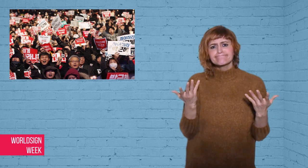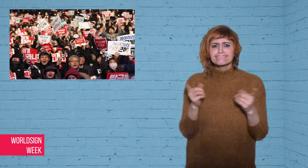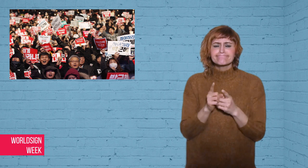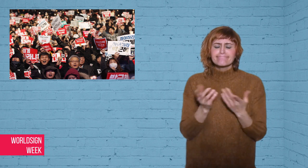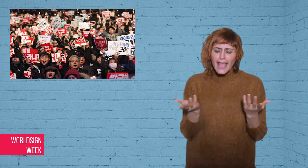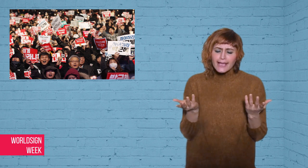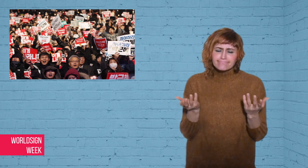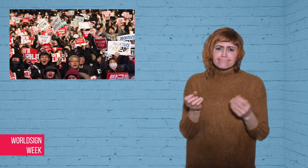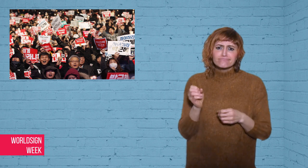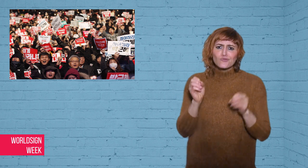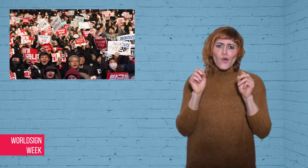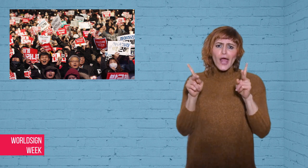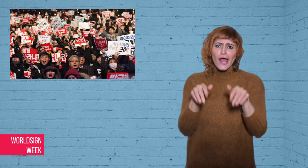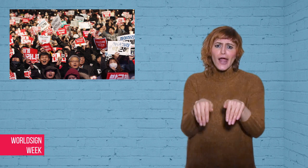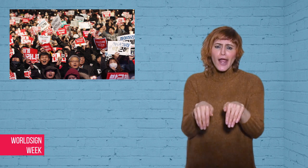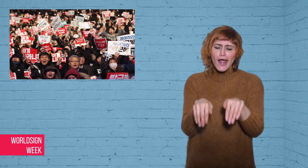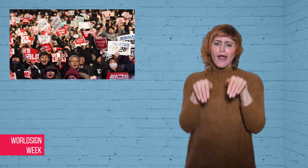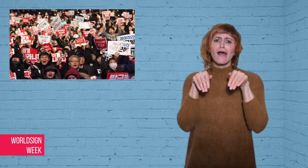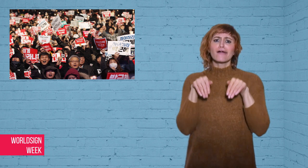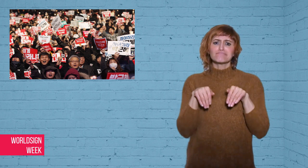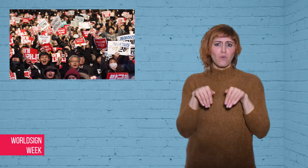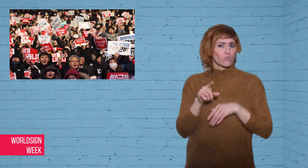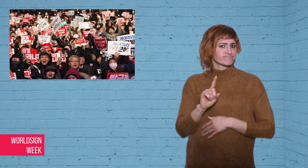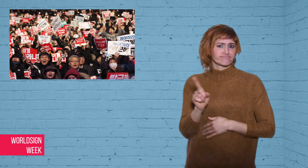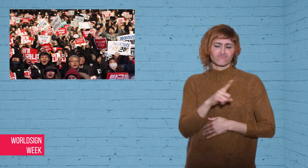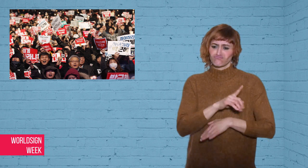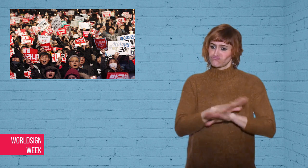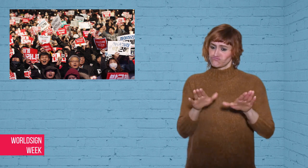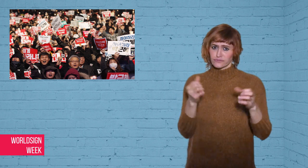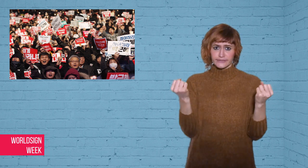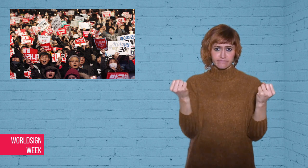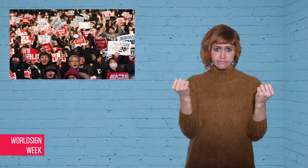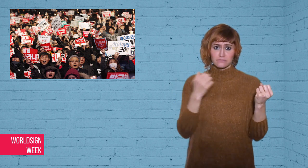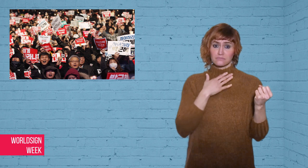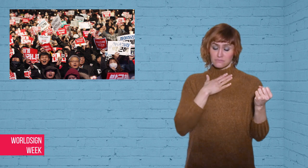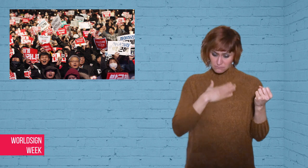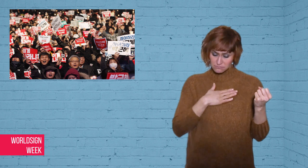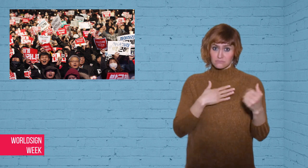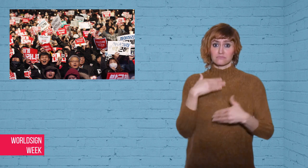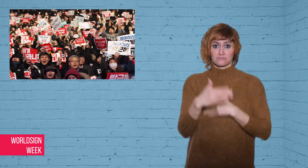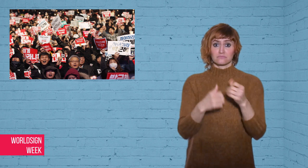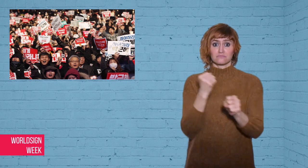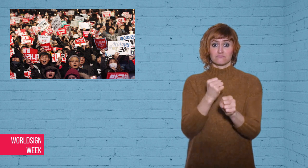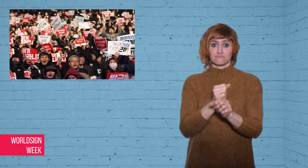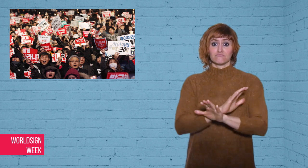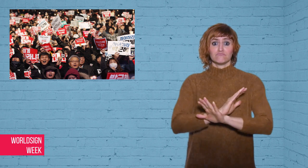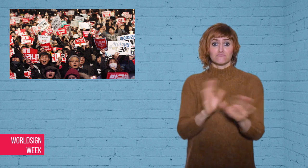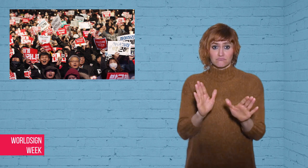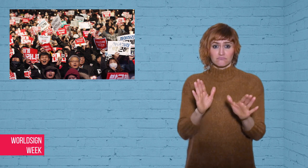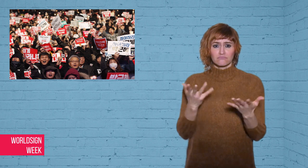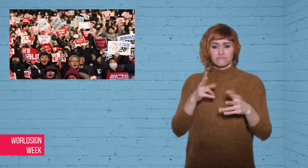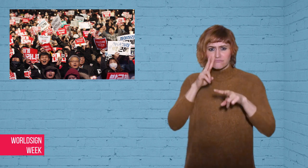say she is unlikely to resign.